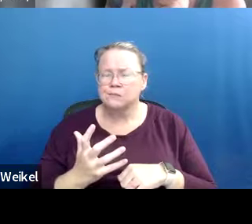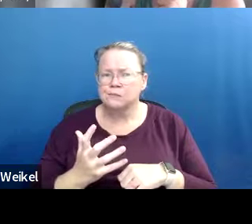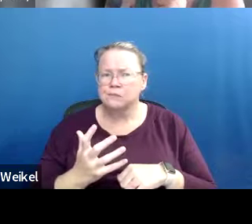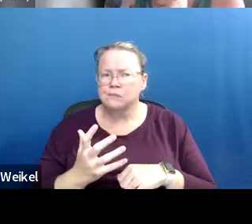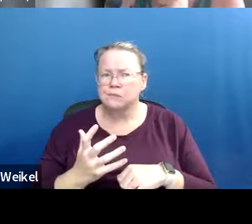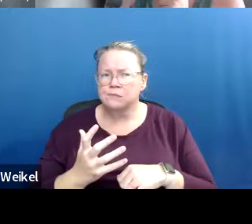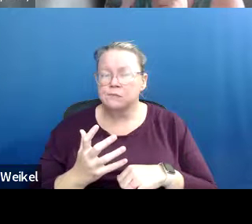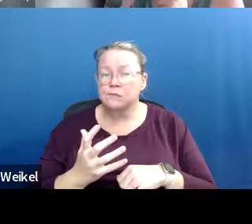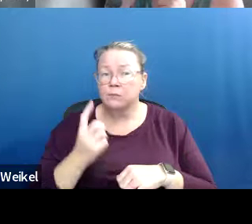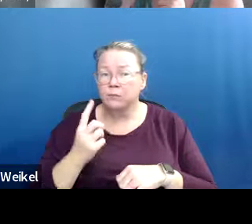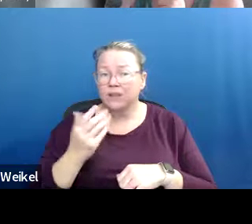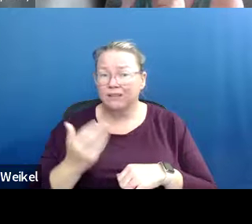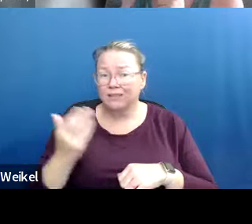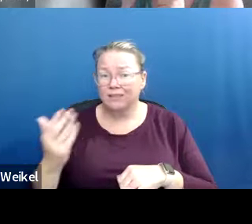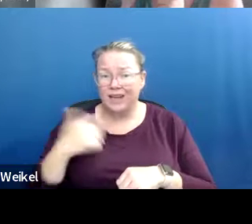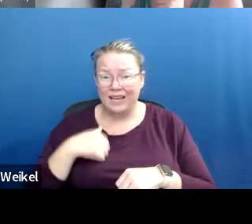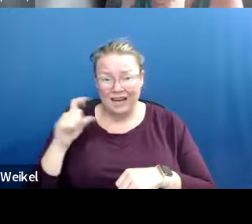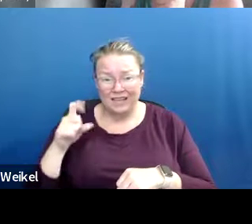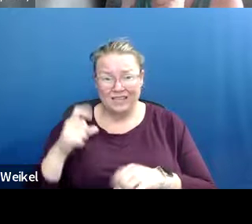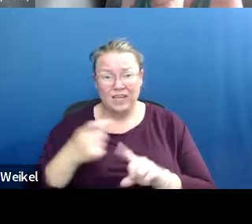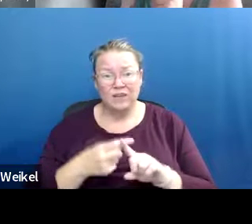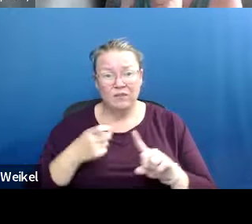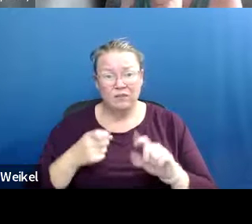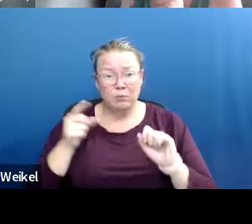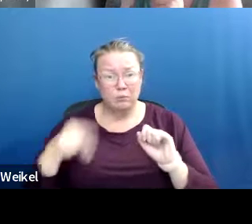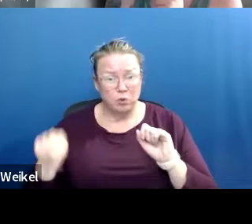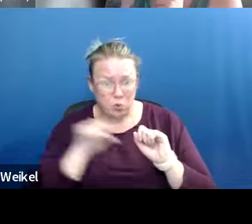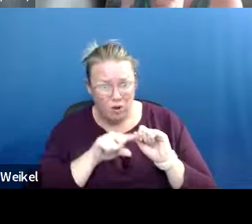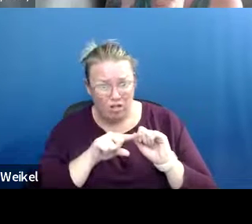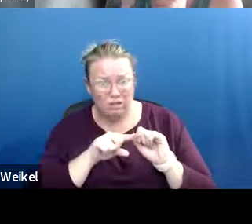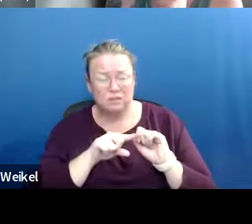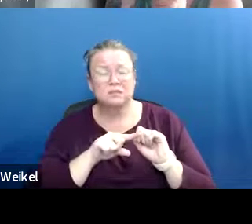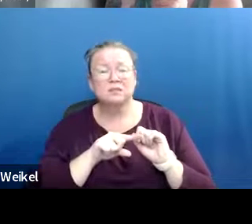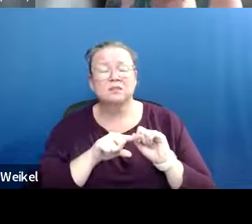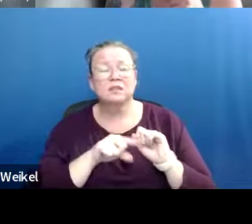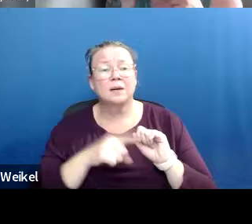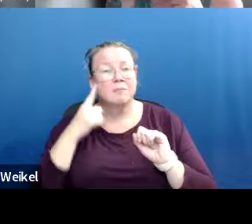Harm (He/Him): One thing that I need from Harm (He/Him): you all. Because